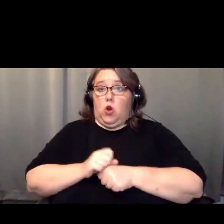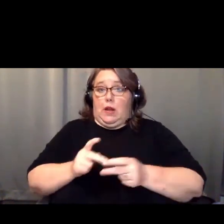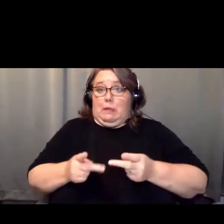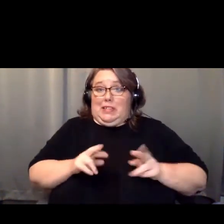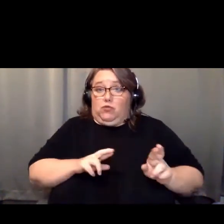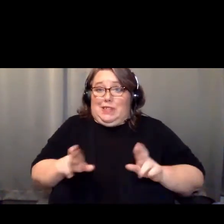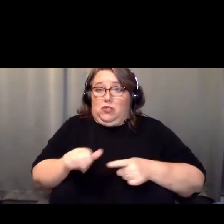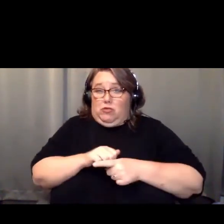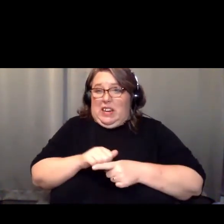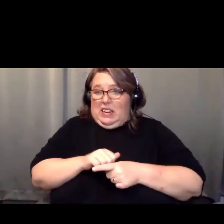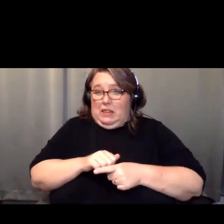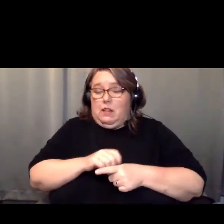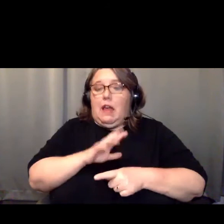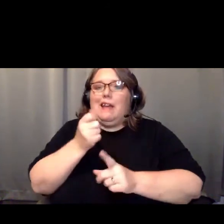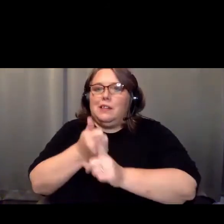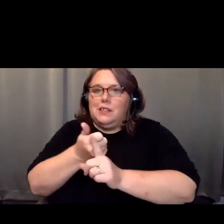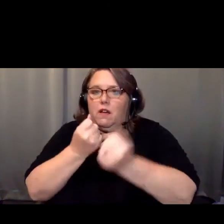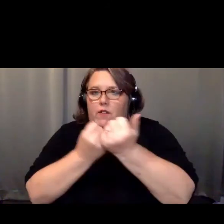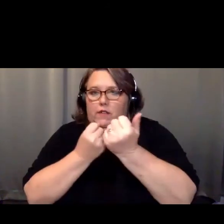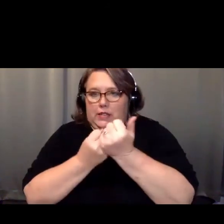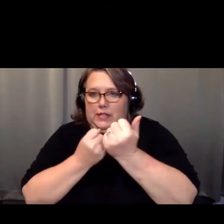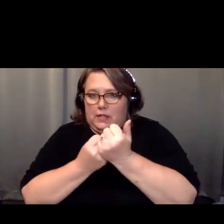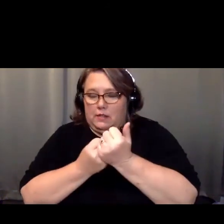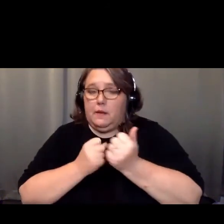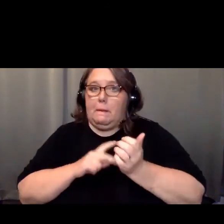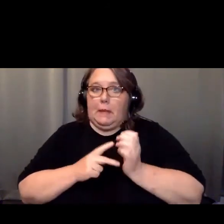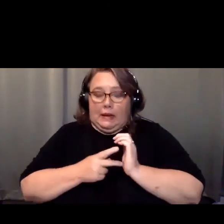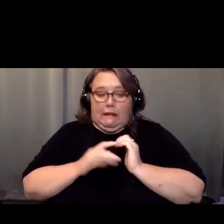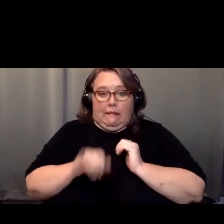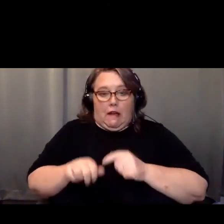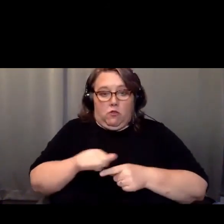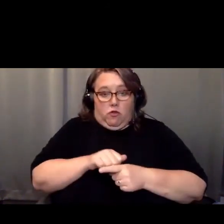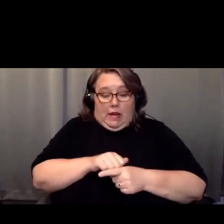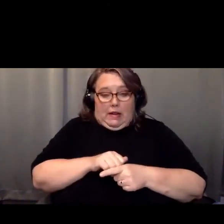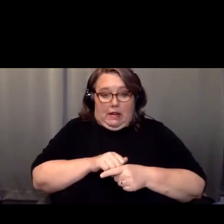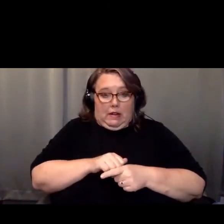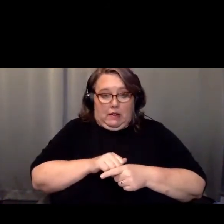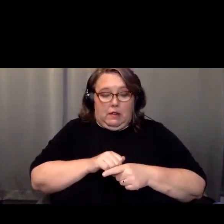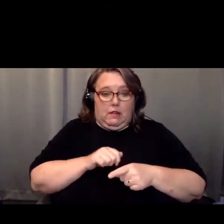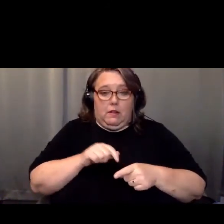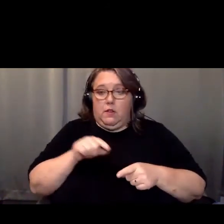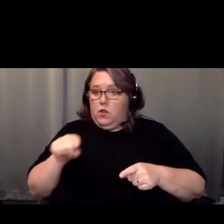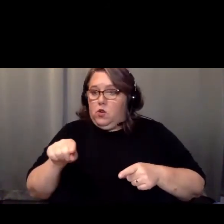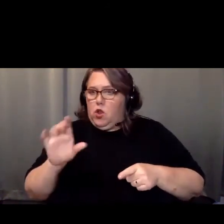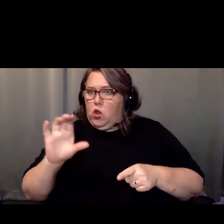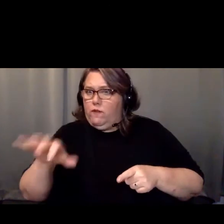and self-advocacy so providing training that is going to assist someone with finding employment,